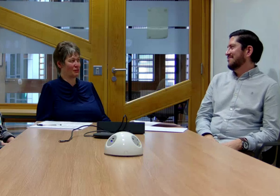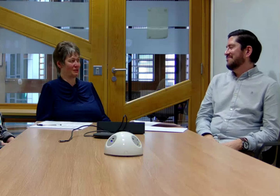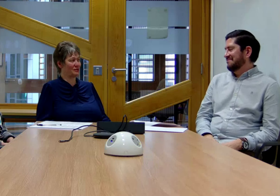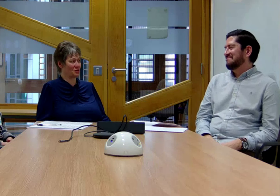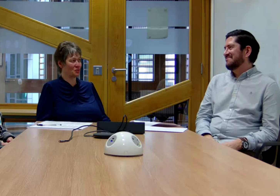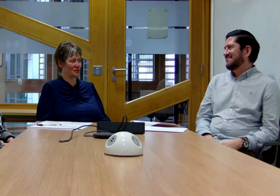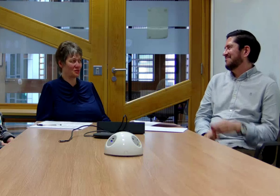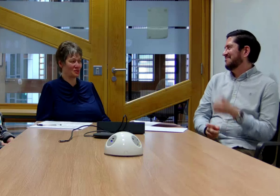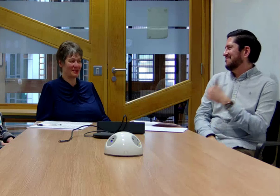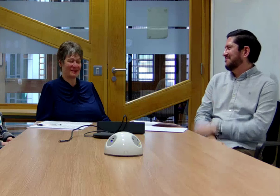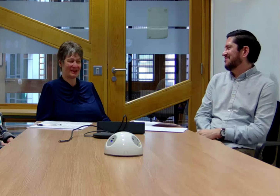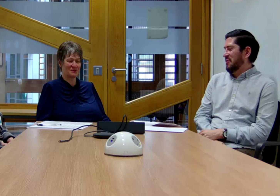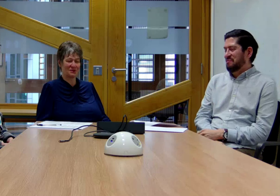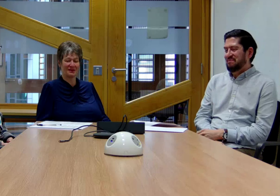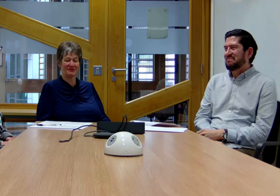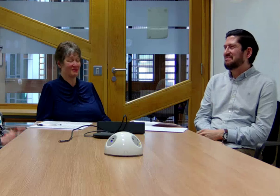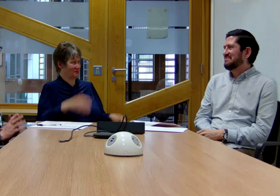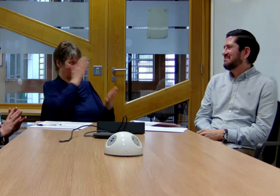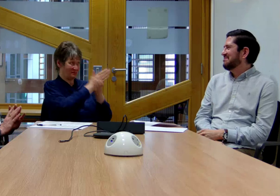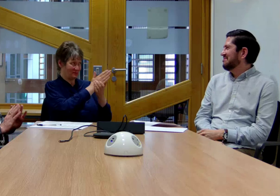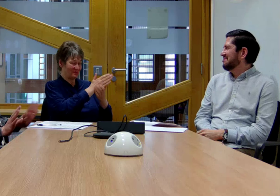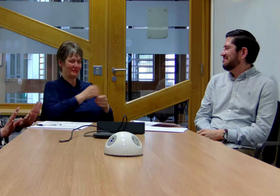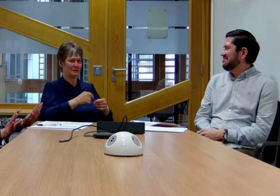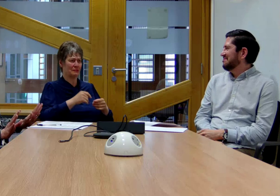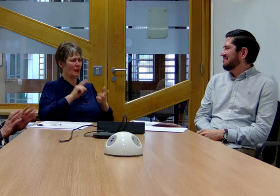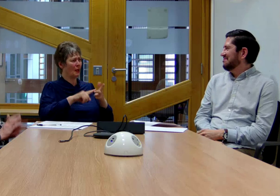which you get to really become involved in the deaf world and so on.